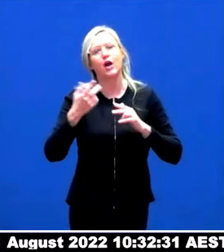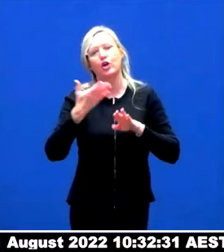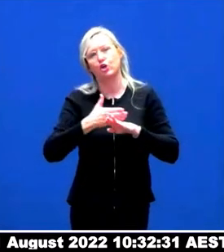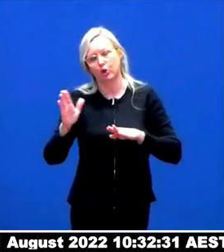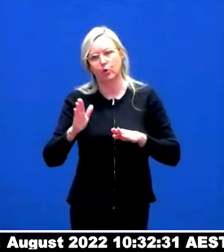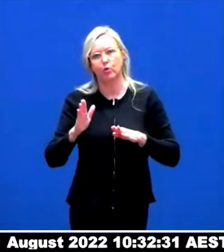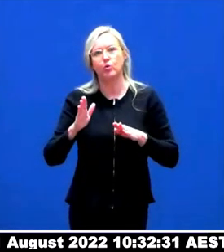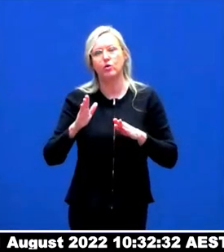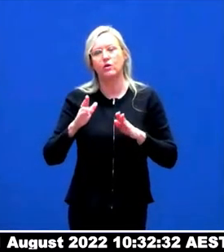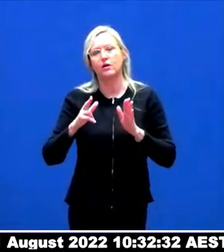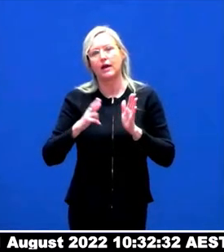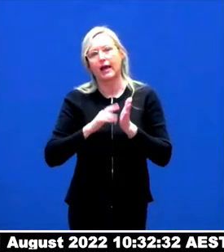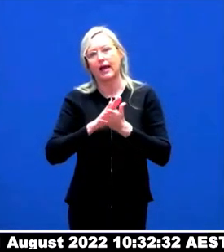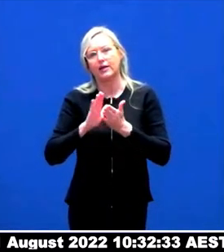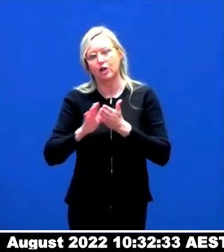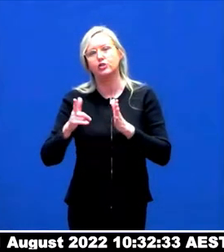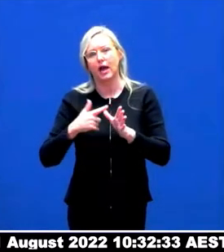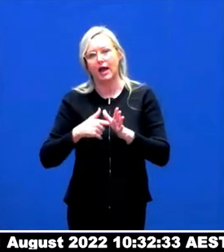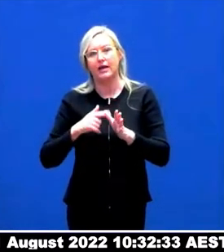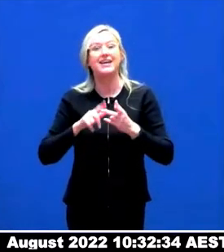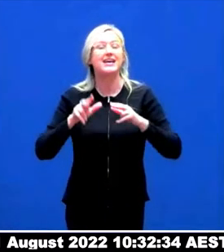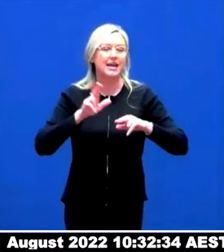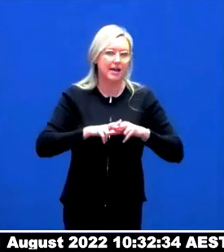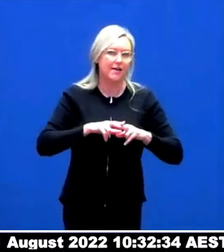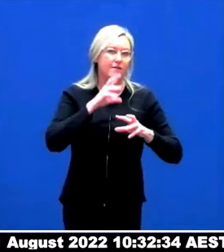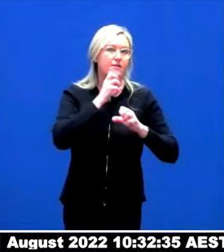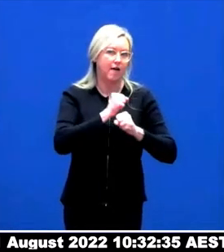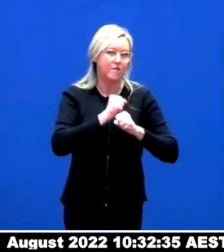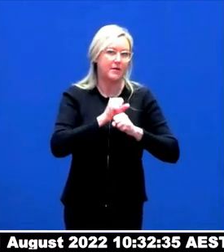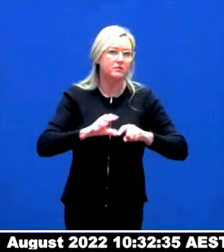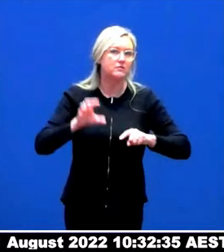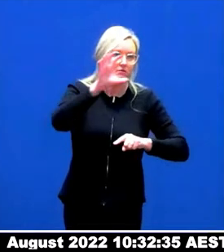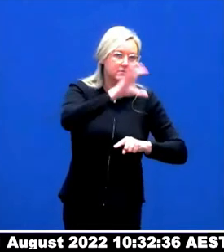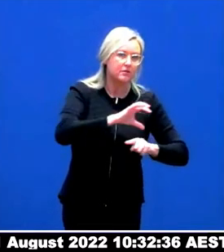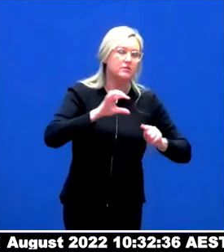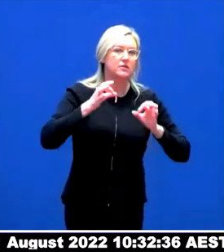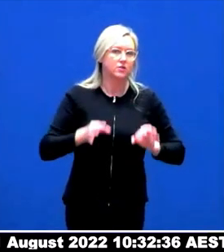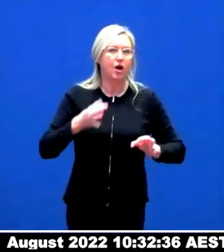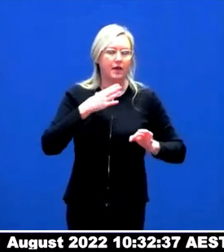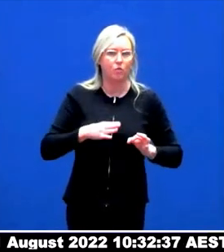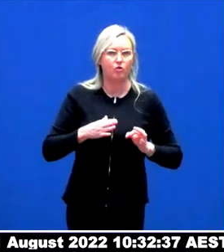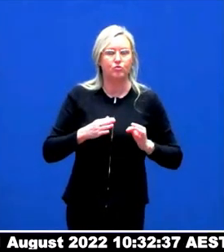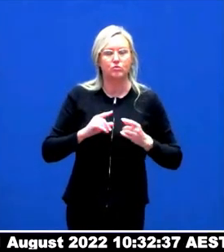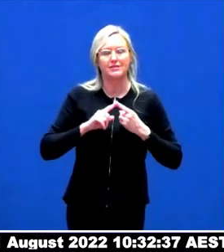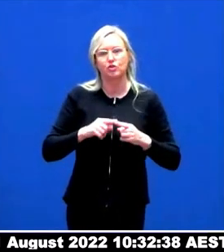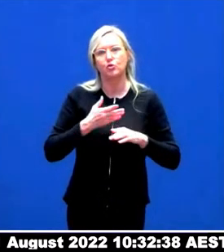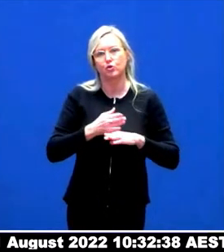all governments decide to have a successor agreement. So, you've set out that Productivity Commission review in the